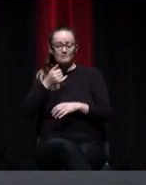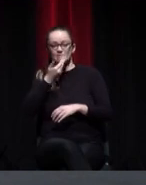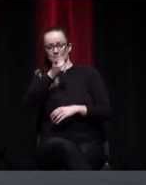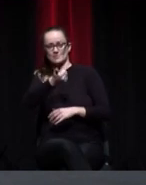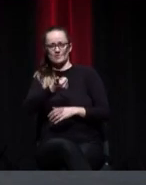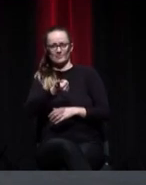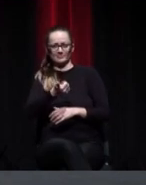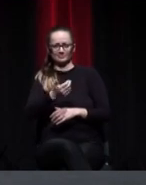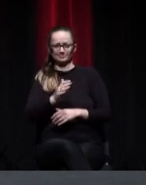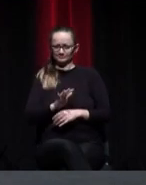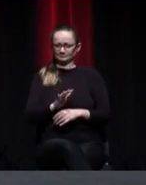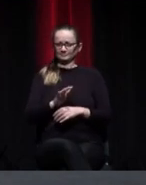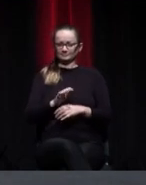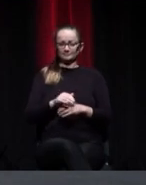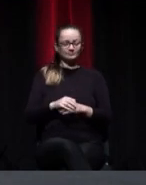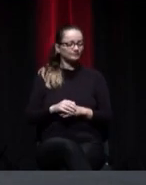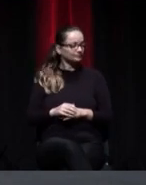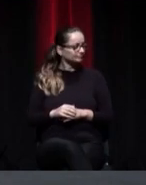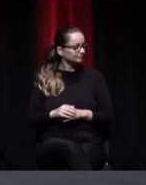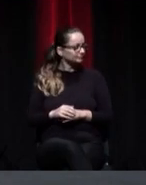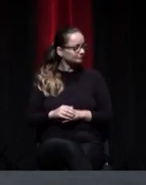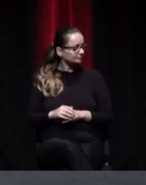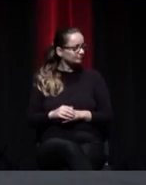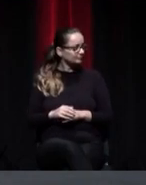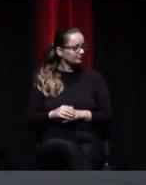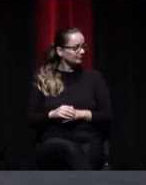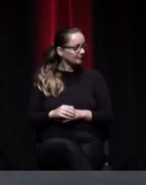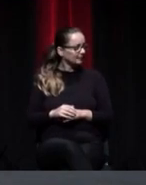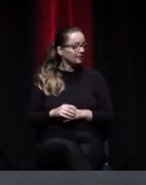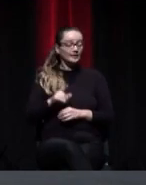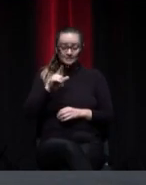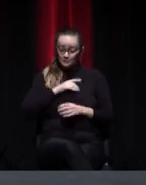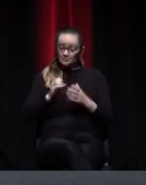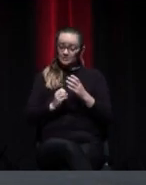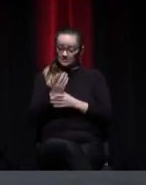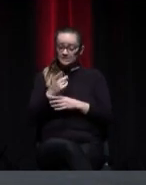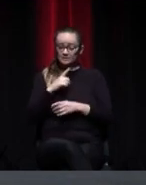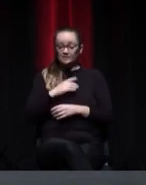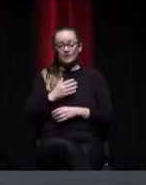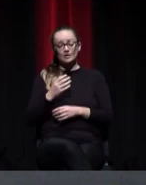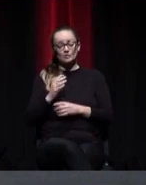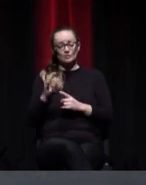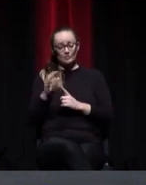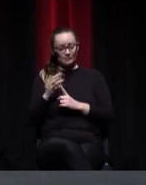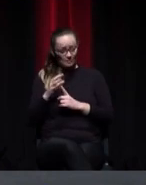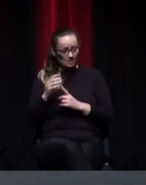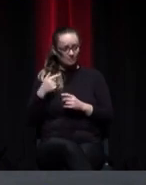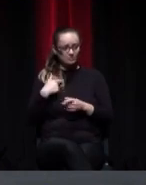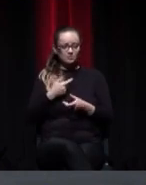the more like you you'll get. This creates an effect, an effect of information consumption,